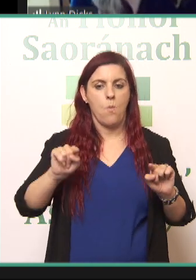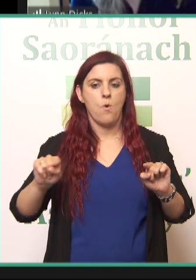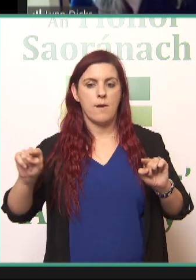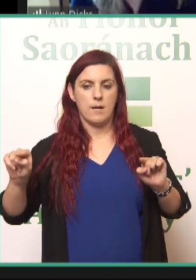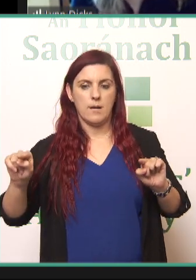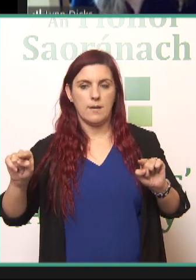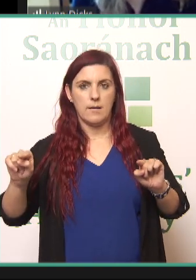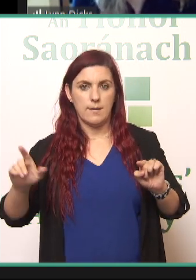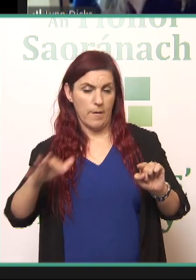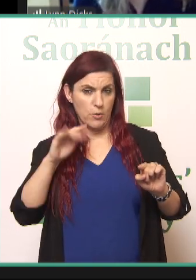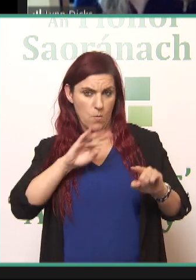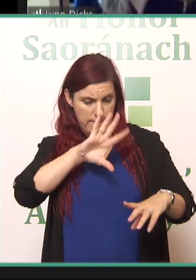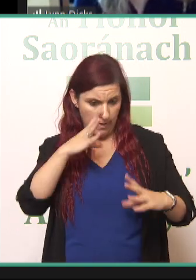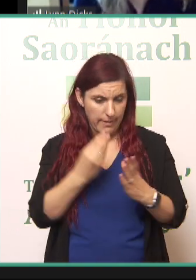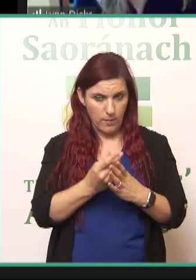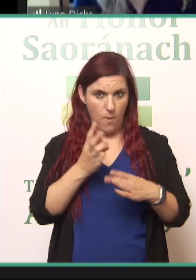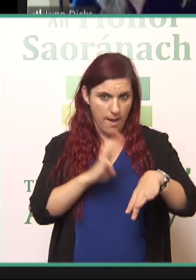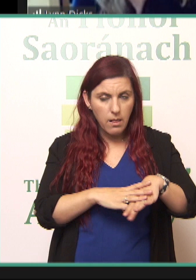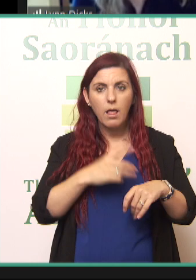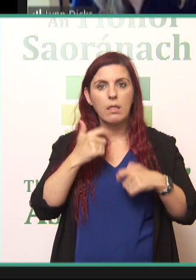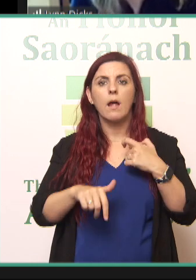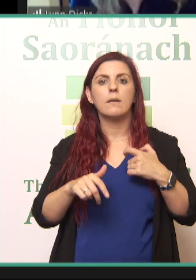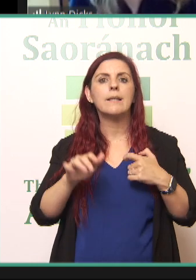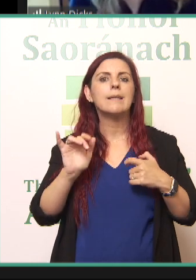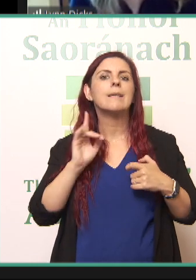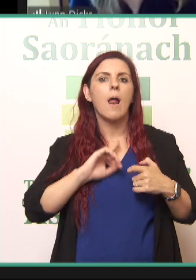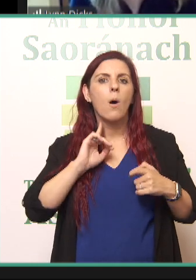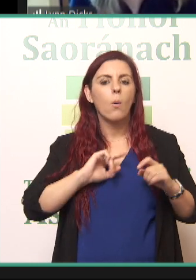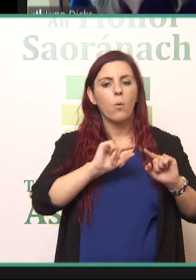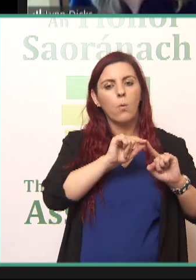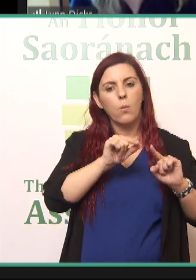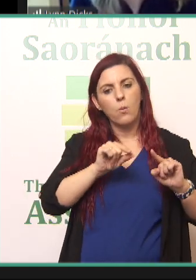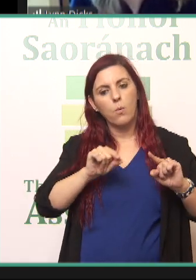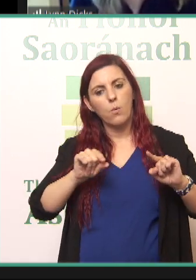if you do all those things and you do them well you can stem the flow you can rev you can stop the